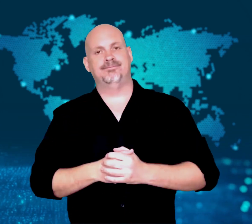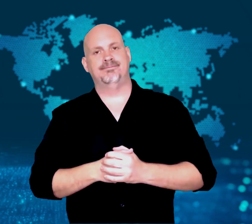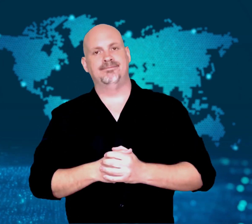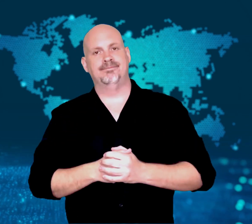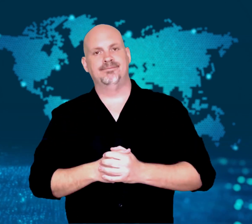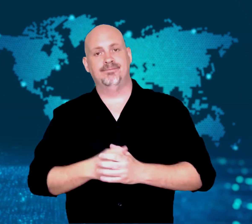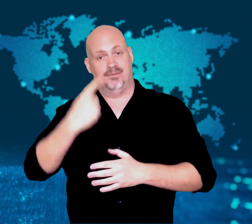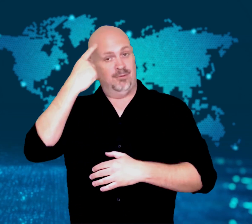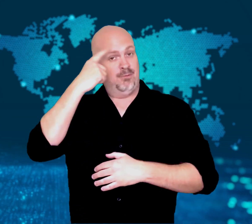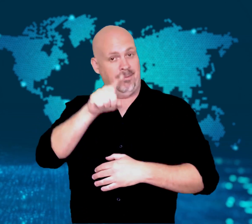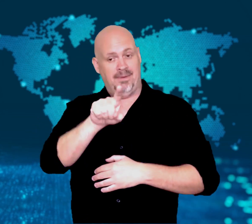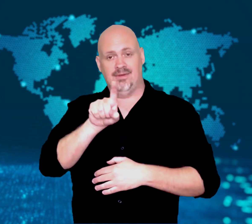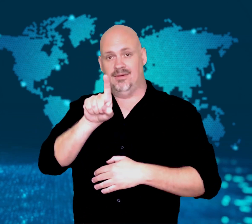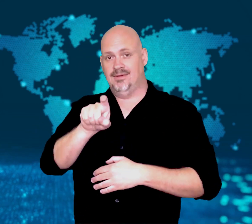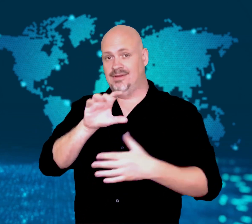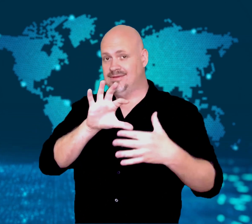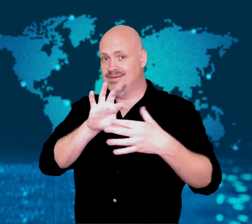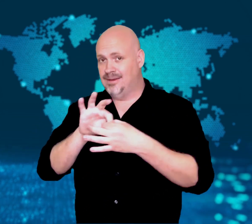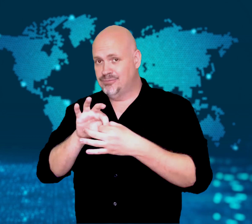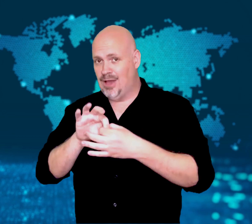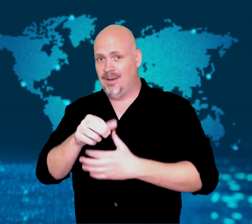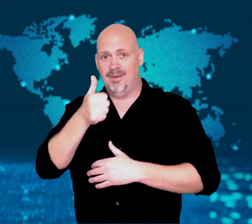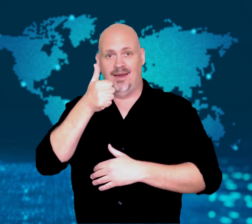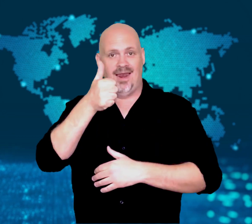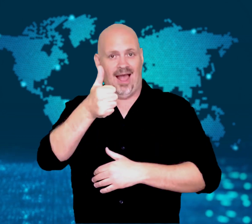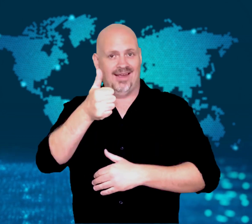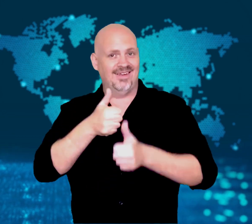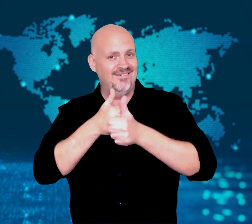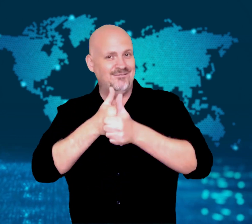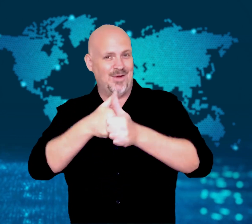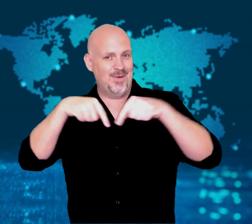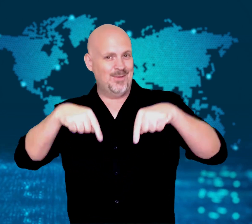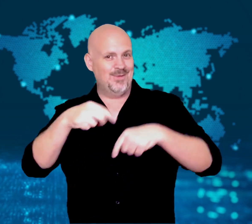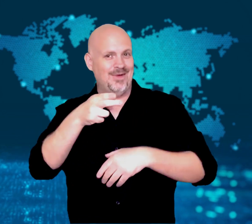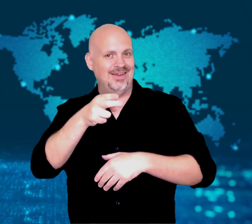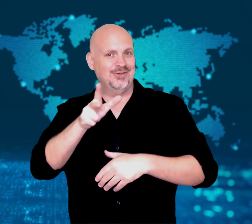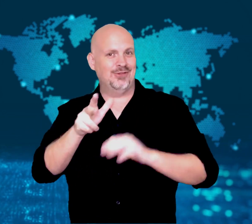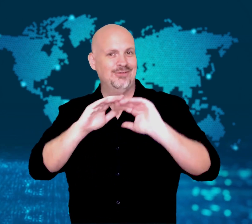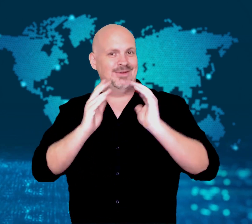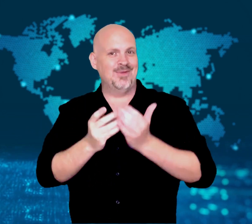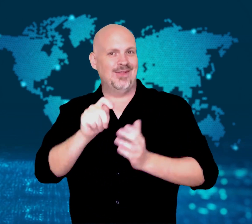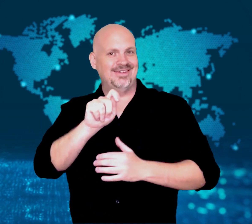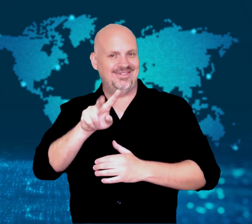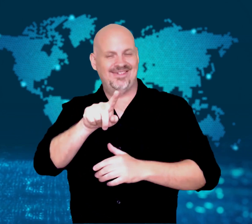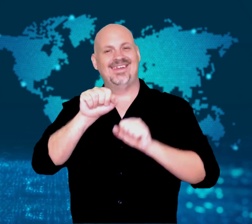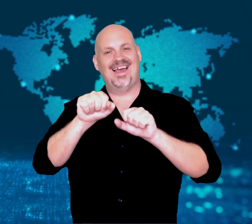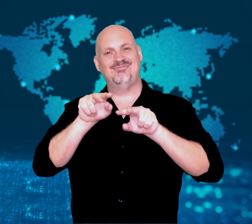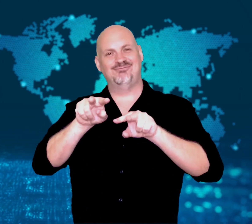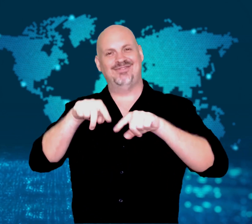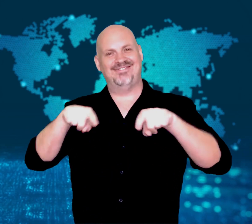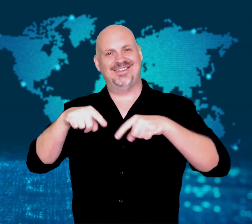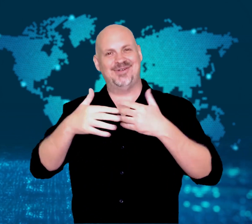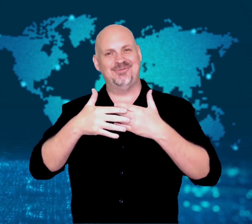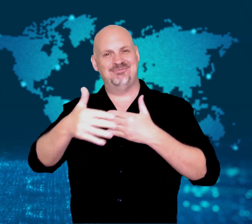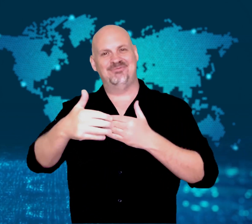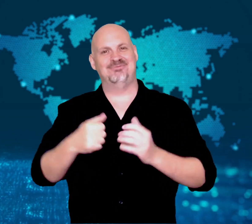Don't forget to subscribe, like, and follow H3 World TV to get new video updates!